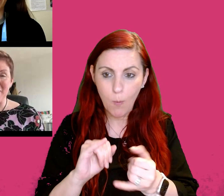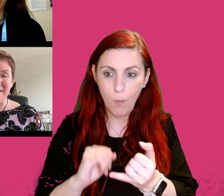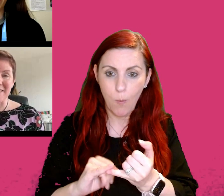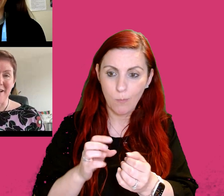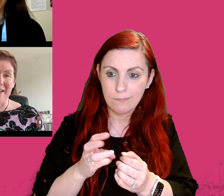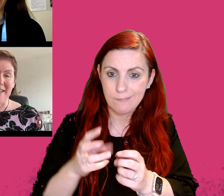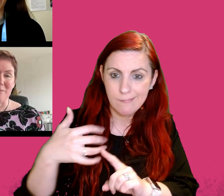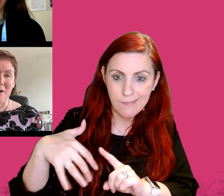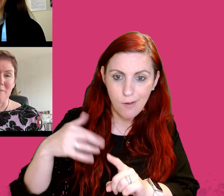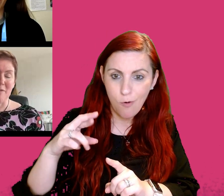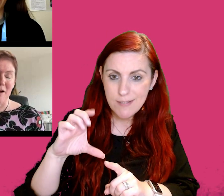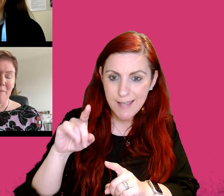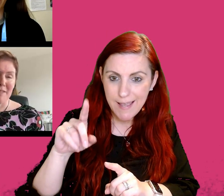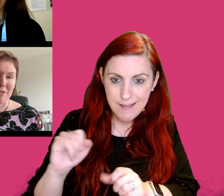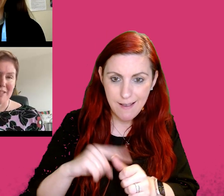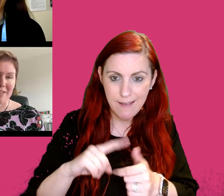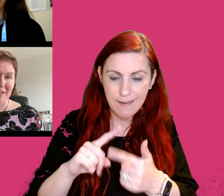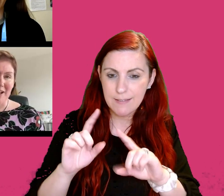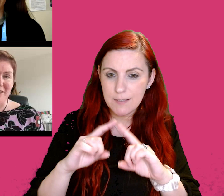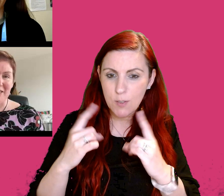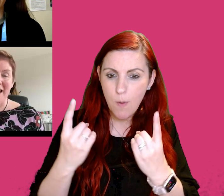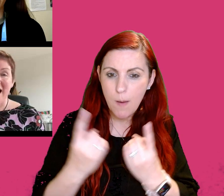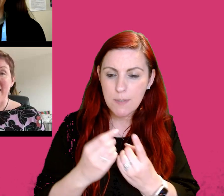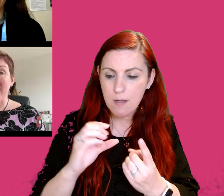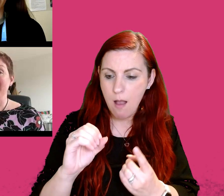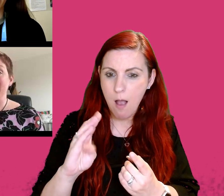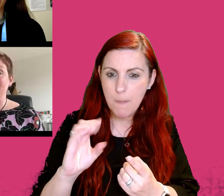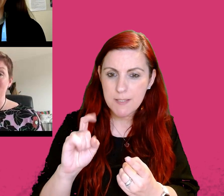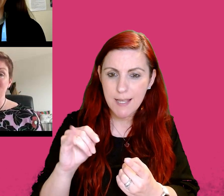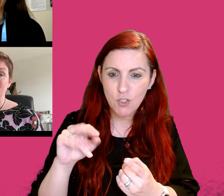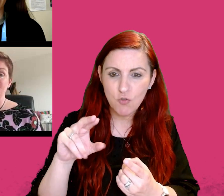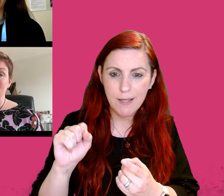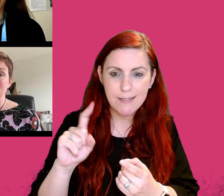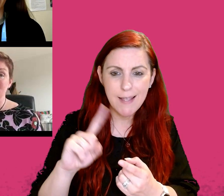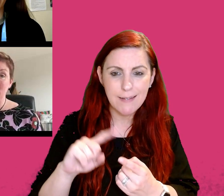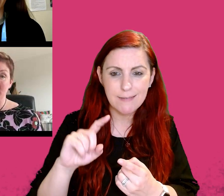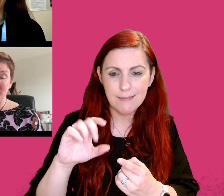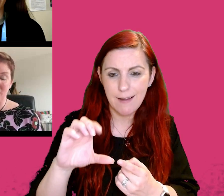RCSI Department of Obstetrics and Gynecology and the Health Research Board who are supporting this